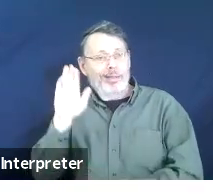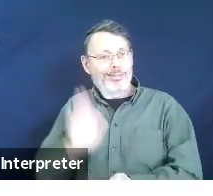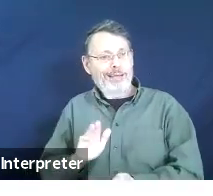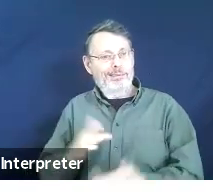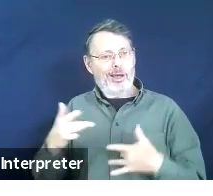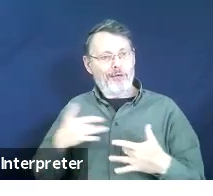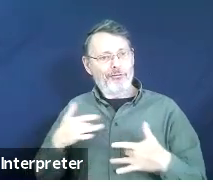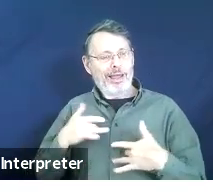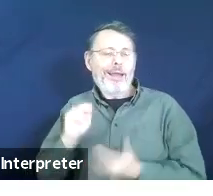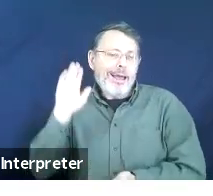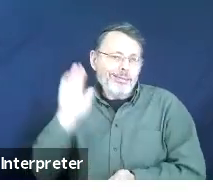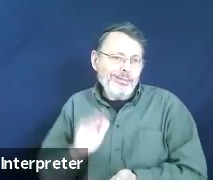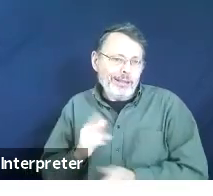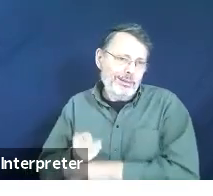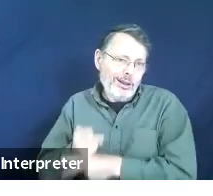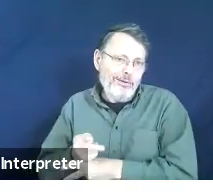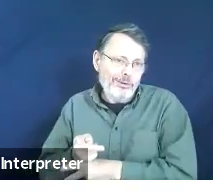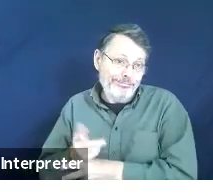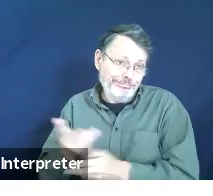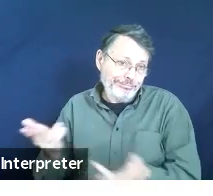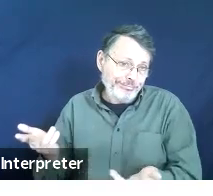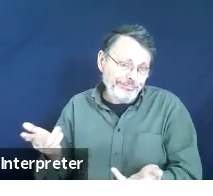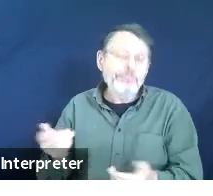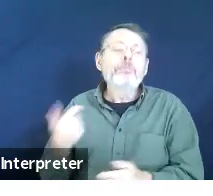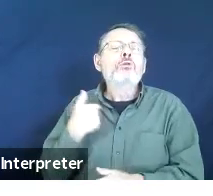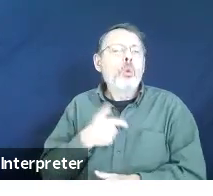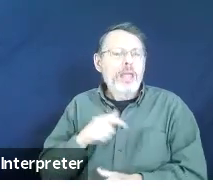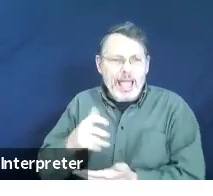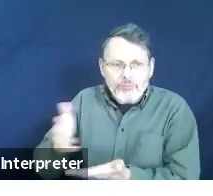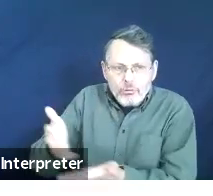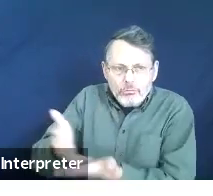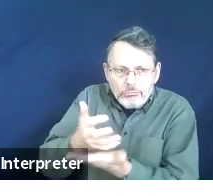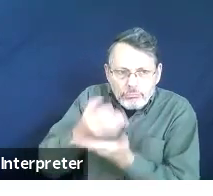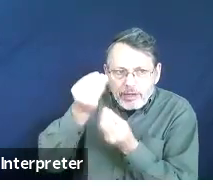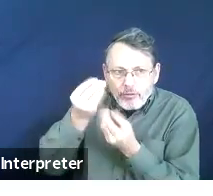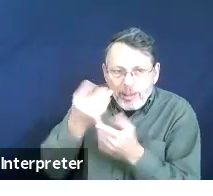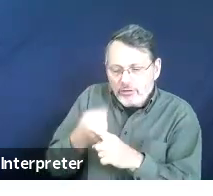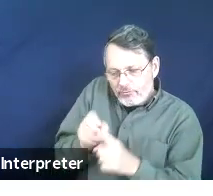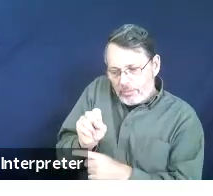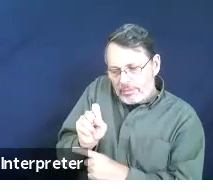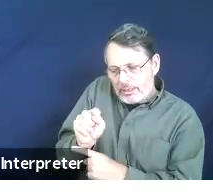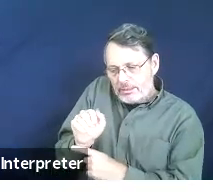less careful. So being able to take information from stakeholders who were gathering information